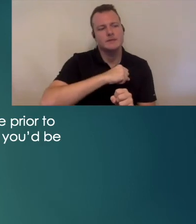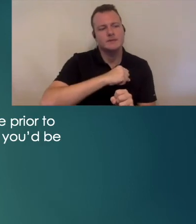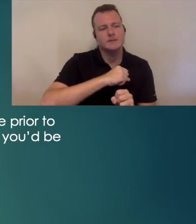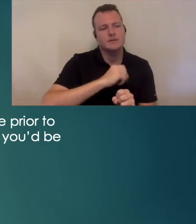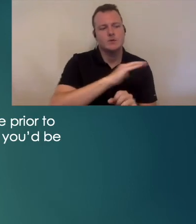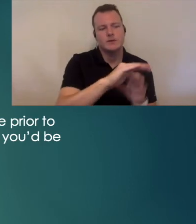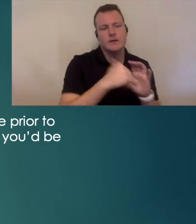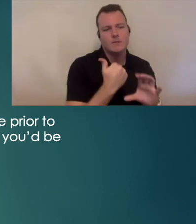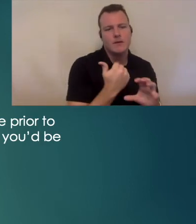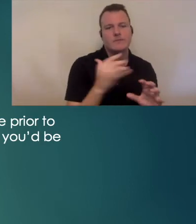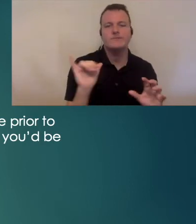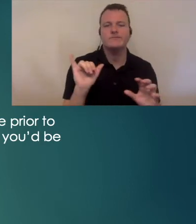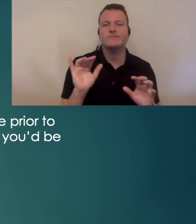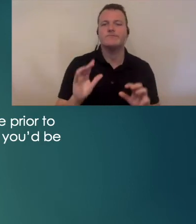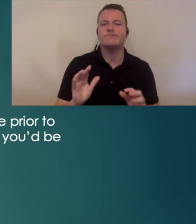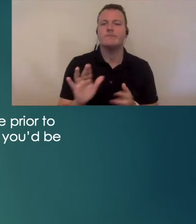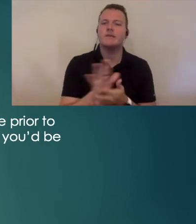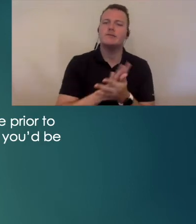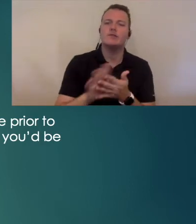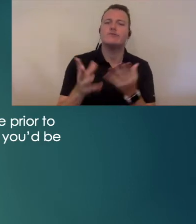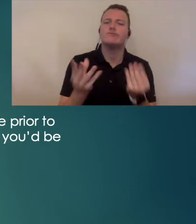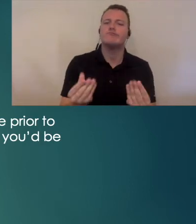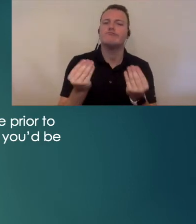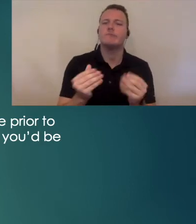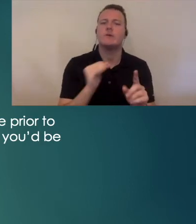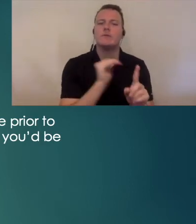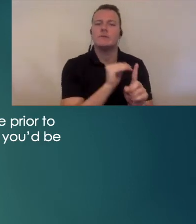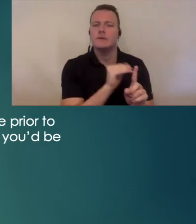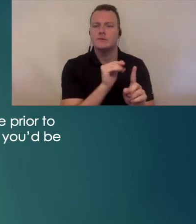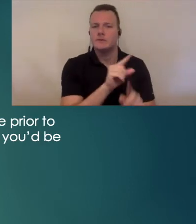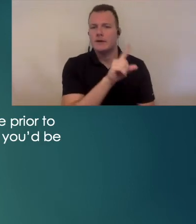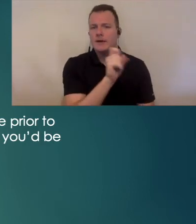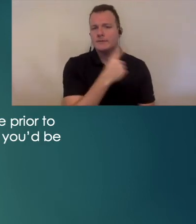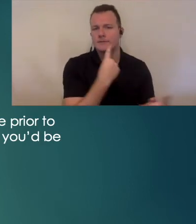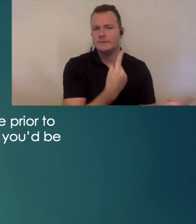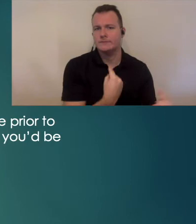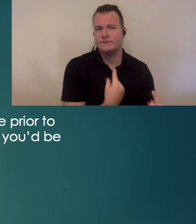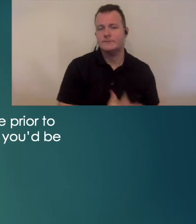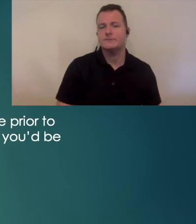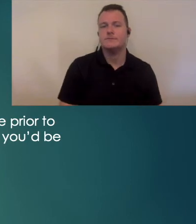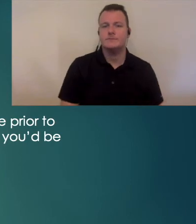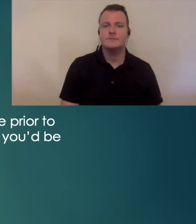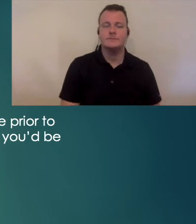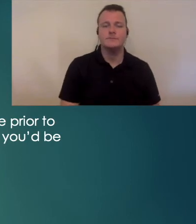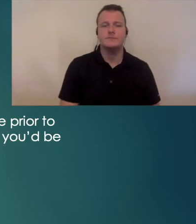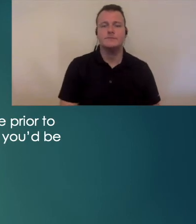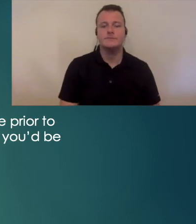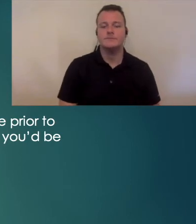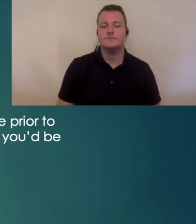it's a more gentle reminder, you know, to get an answer from them.